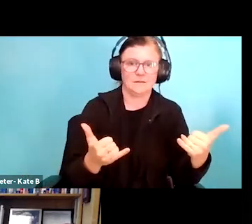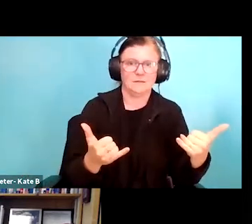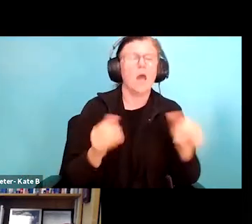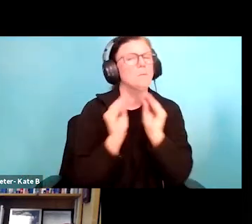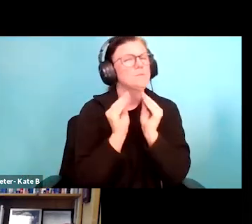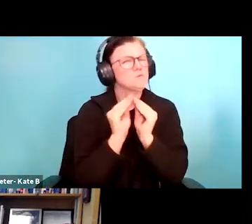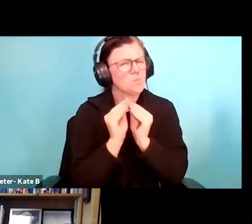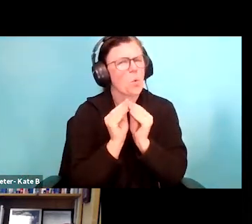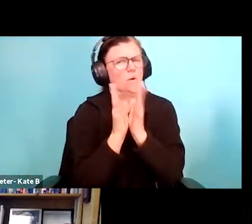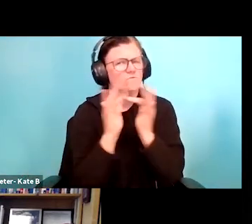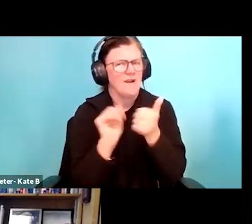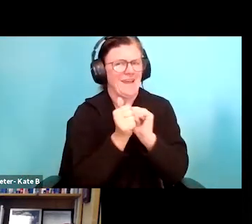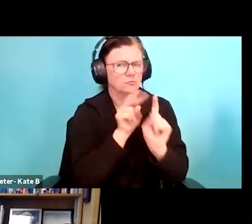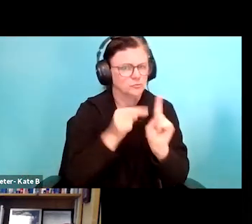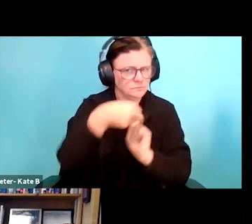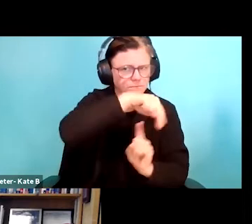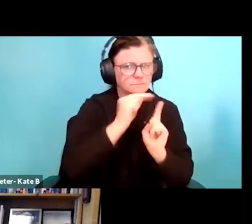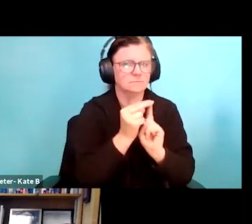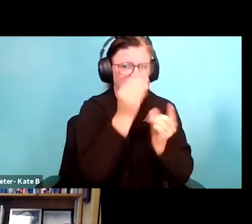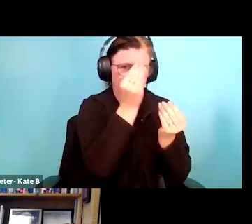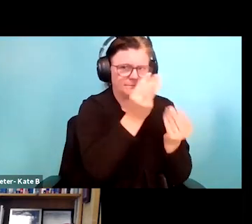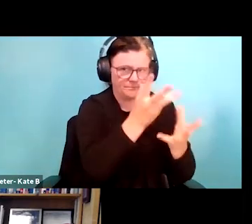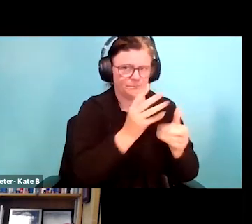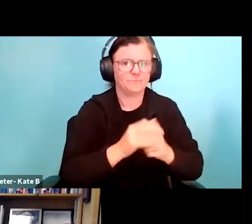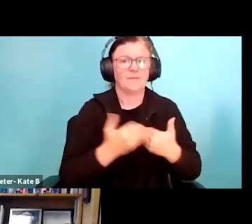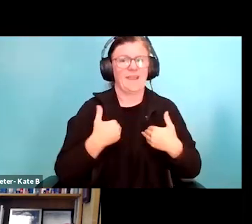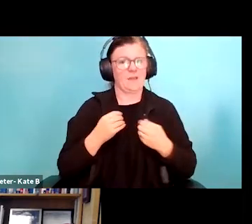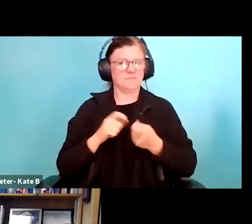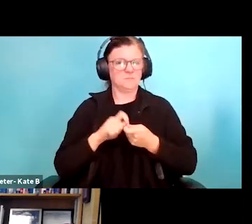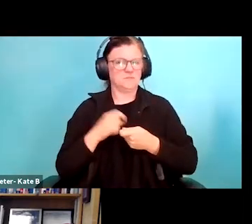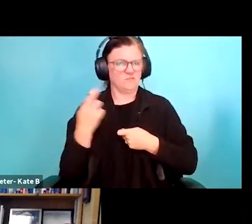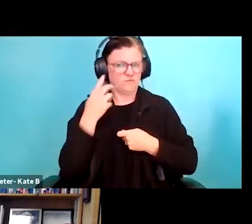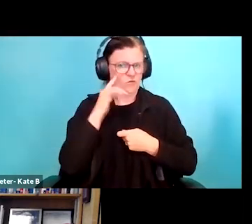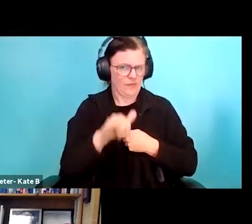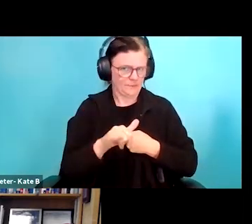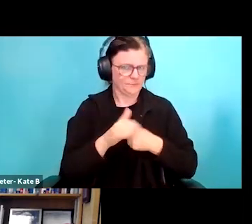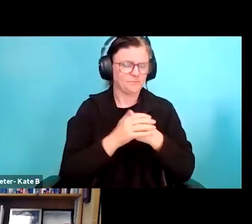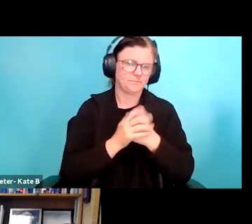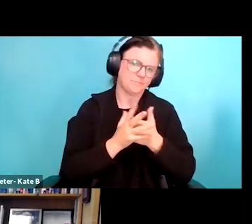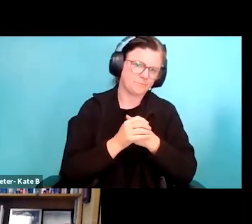looking at the data and we have some specific reasons for doing that. I won't go into here,